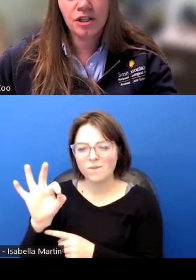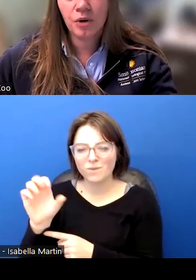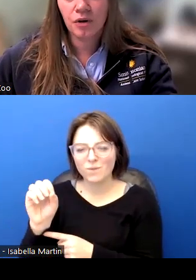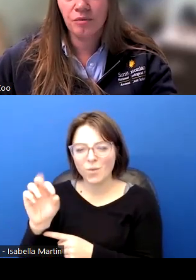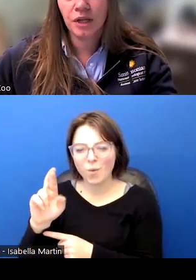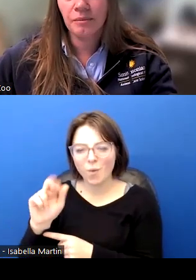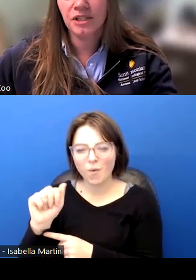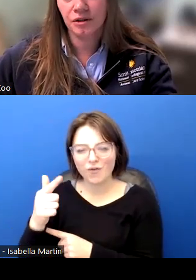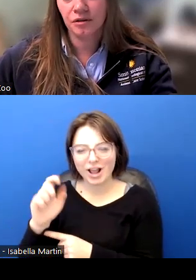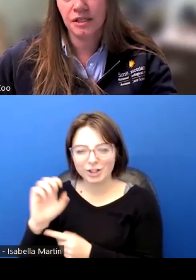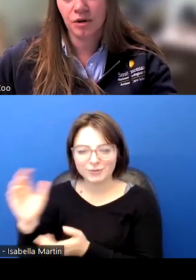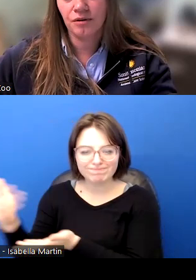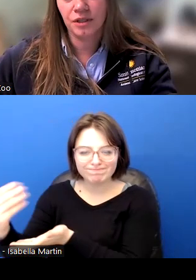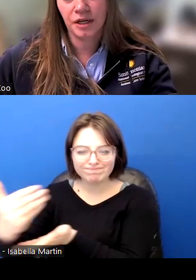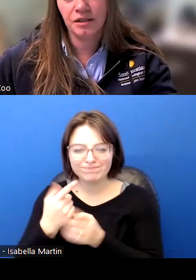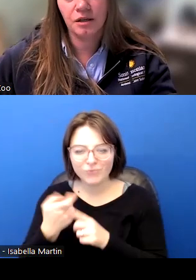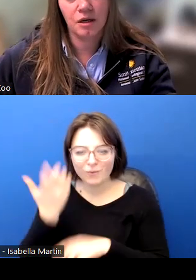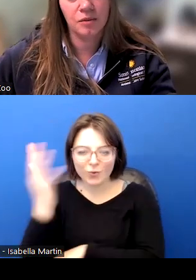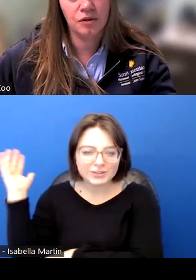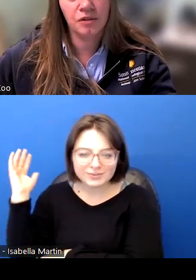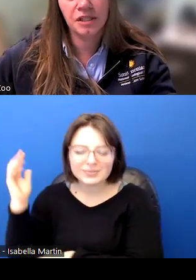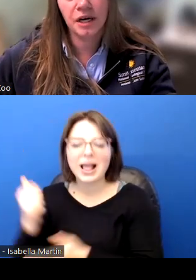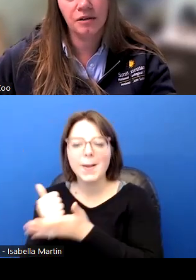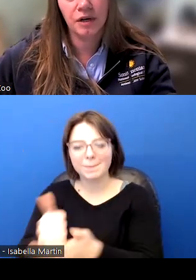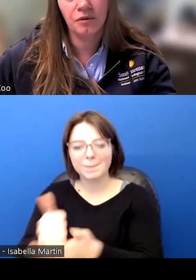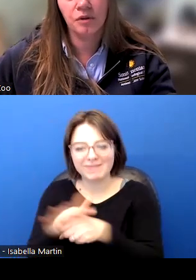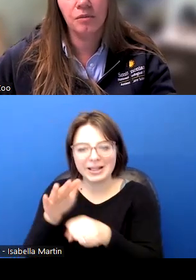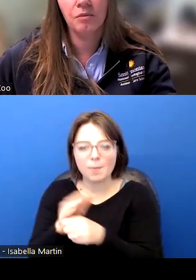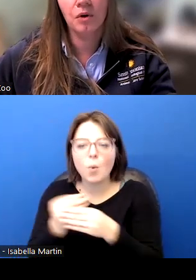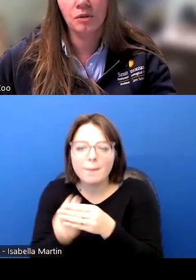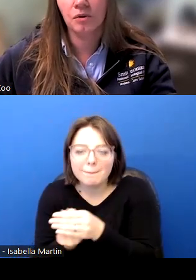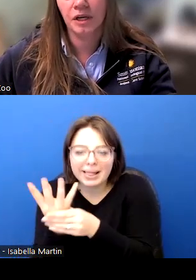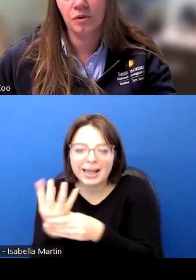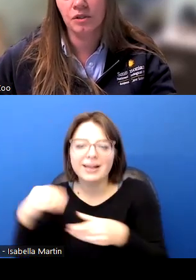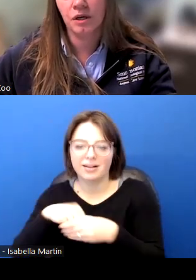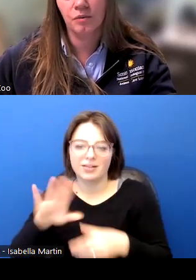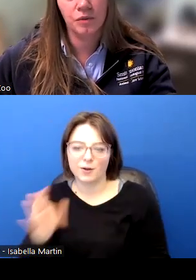component of plant material as part of their diet. So you'll see that around with multiple animals